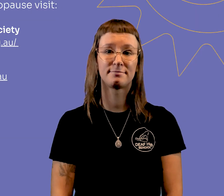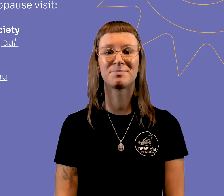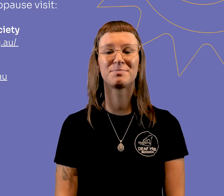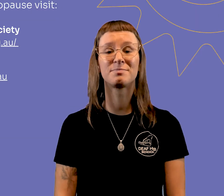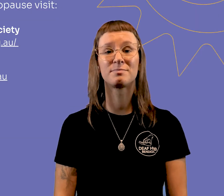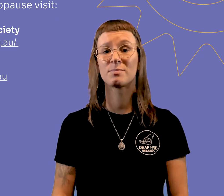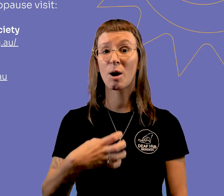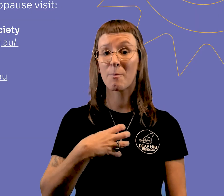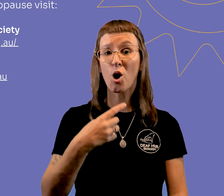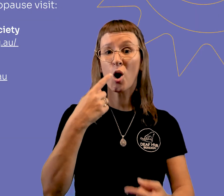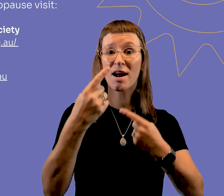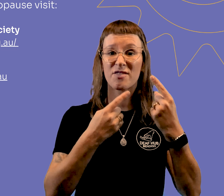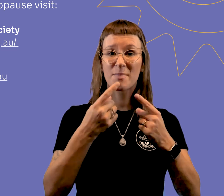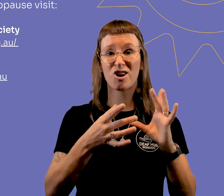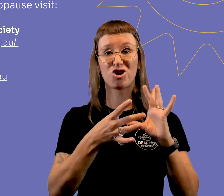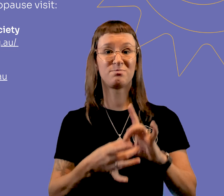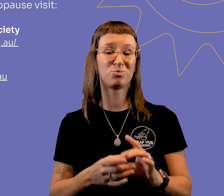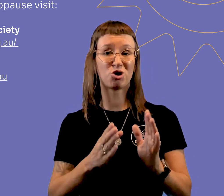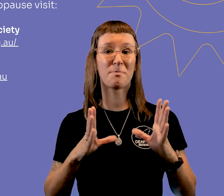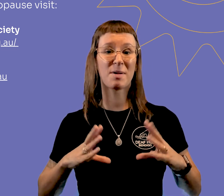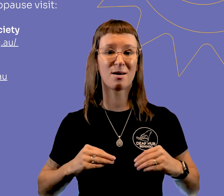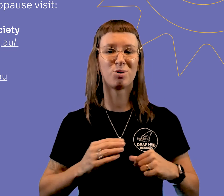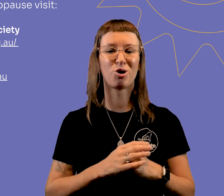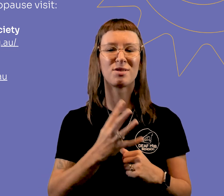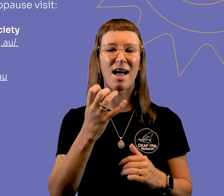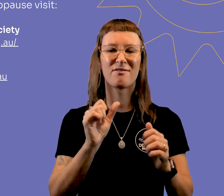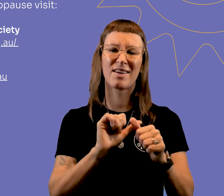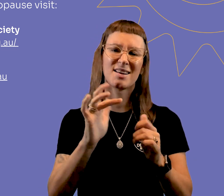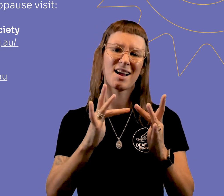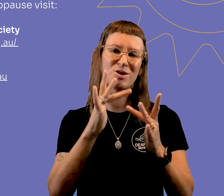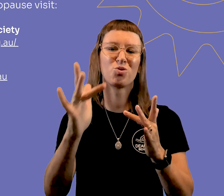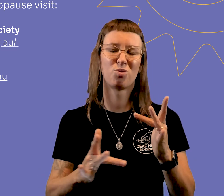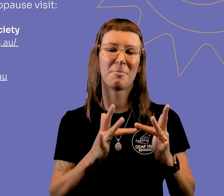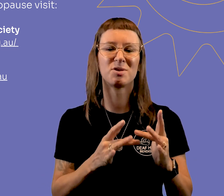For further information on menopause, the Australasian Menopause Society and Jean Hailes